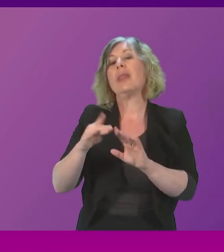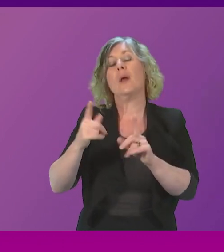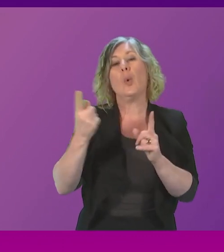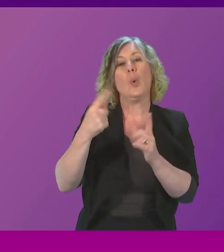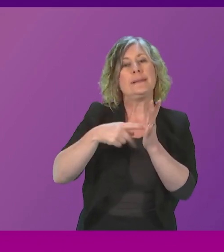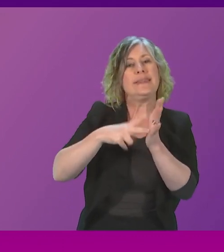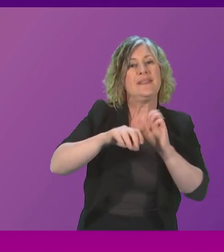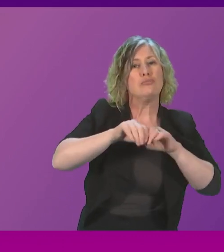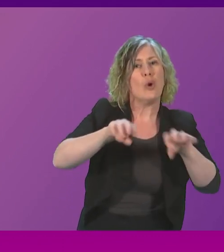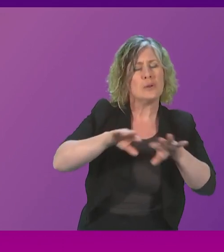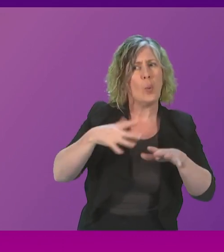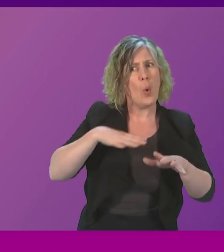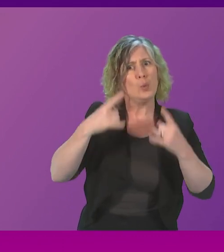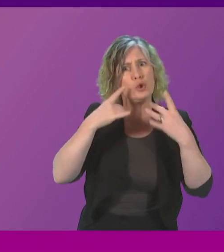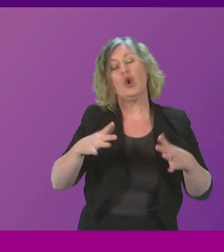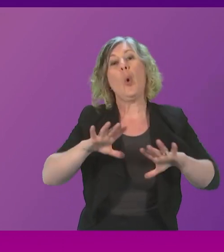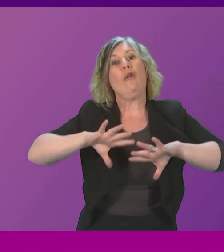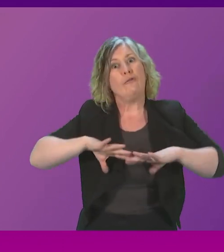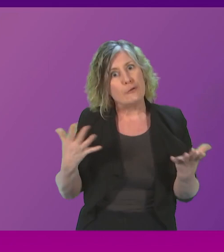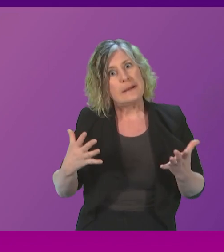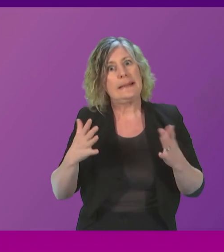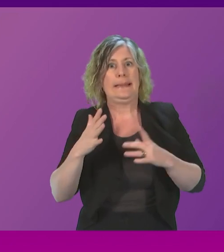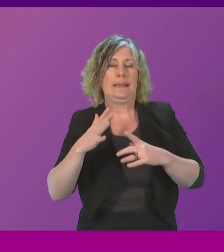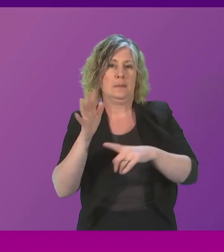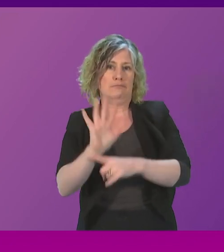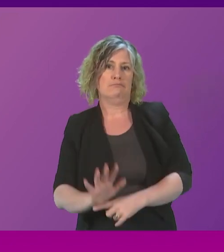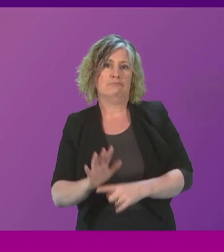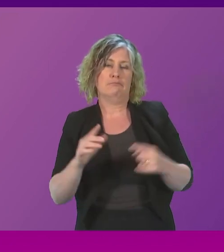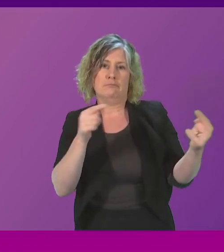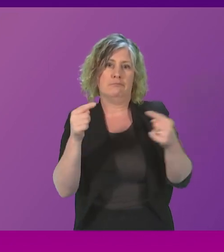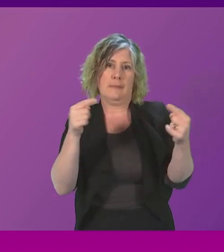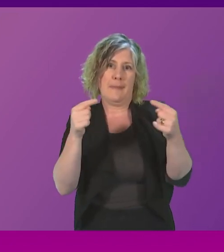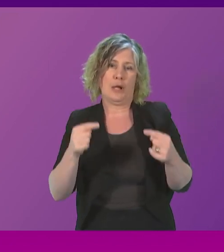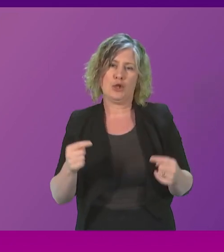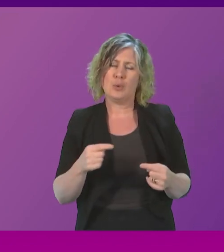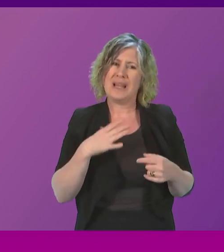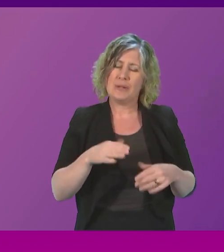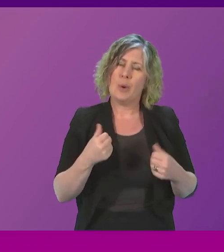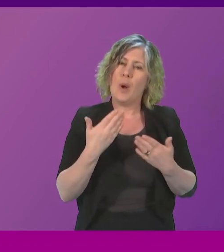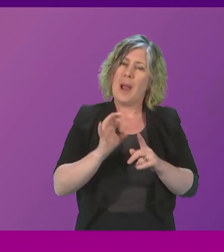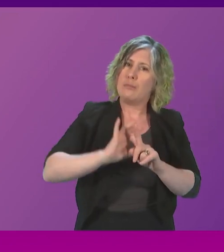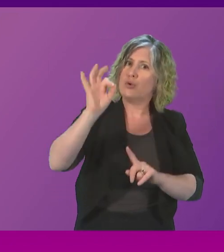football matches on free-to-air TV? Does the First Minister agree that increased access to games such as that on Tuesday will